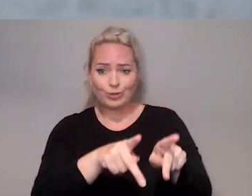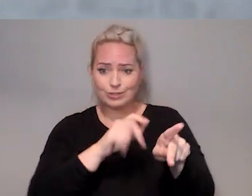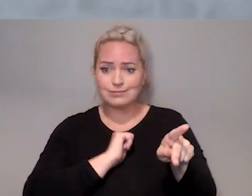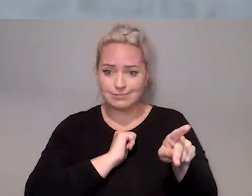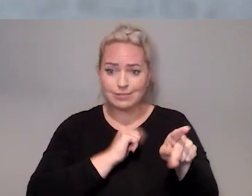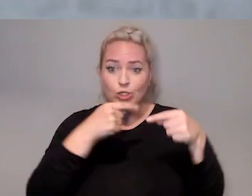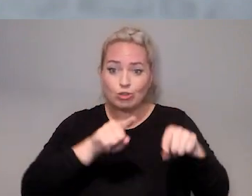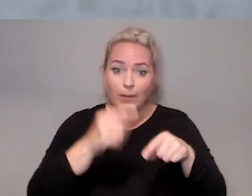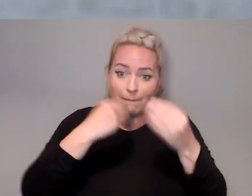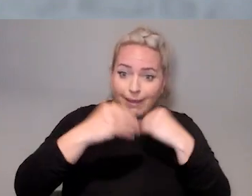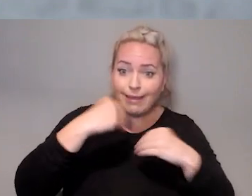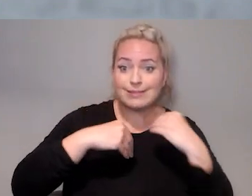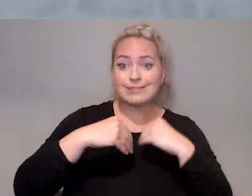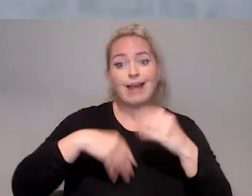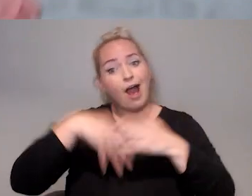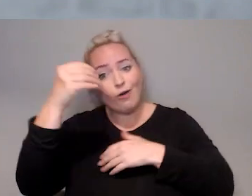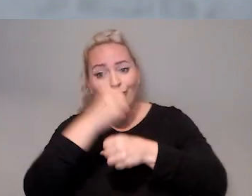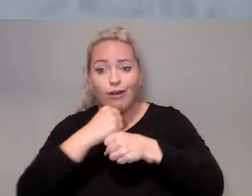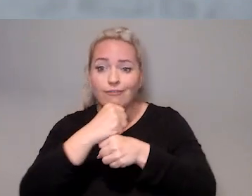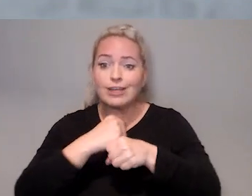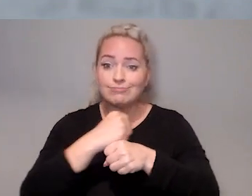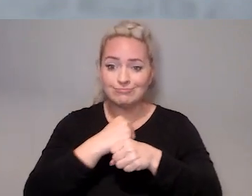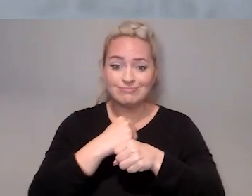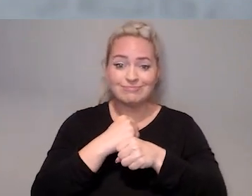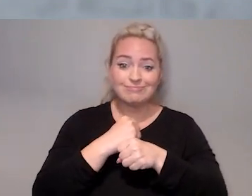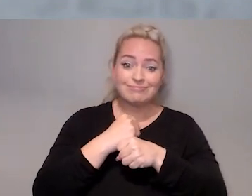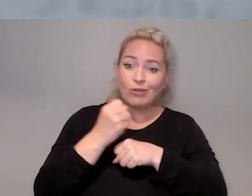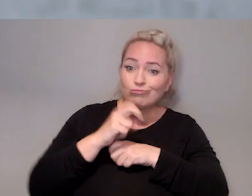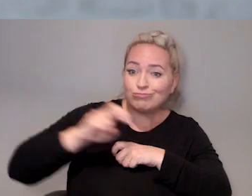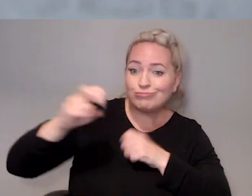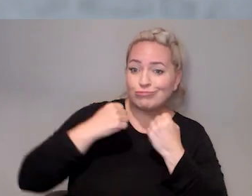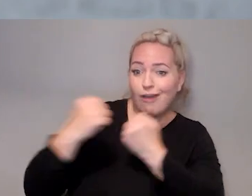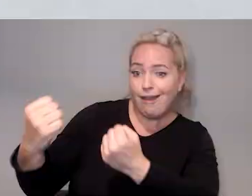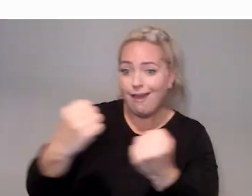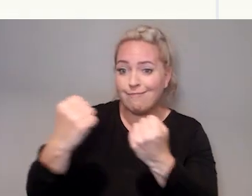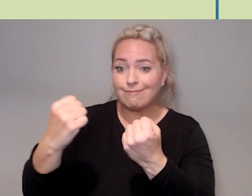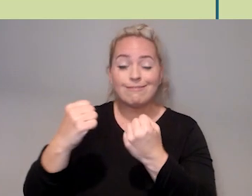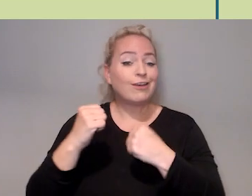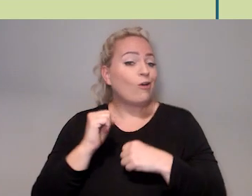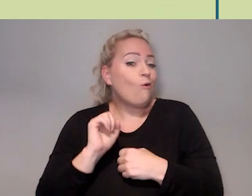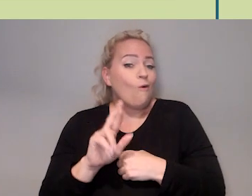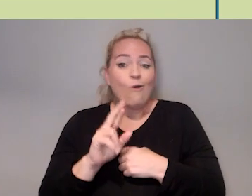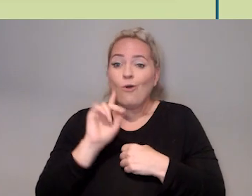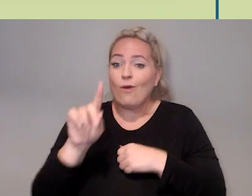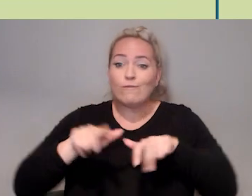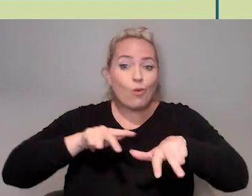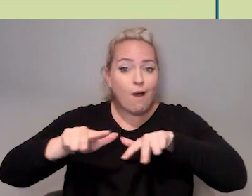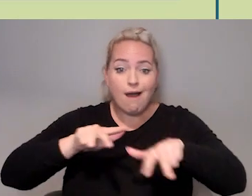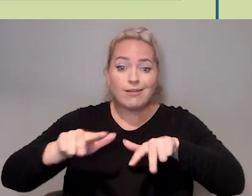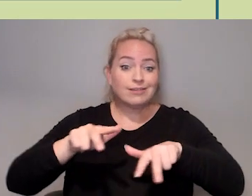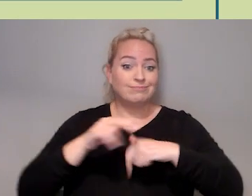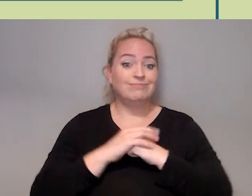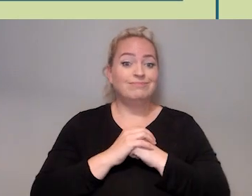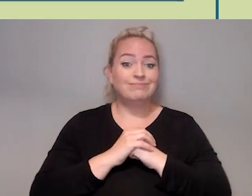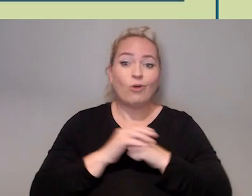during meals while going out for coffee while commuting out or going for a walk or a roll or in